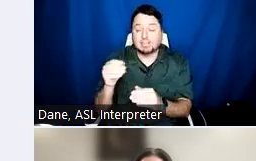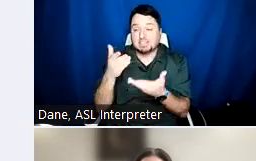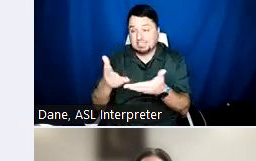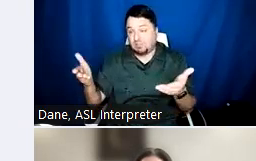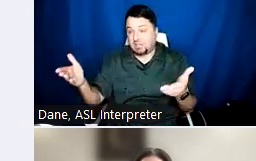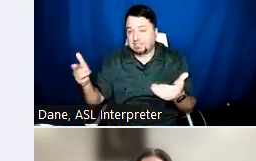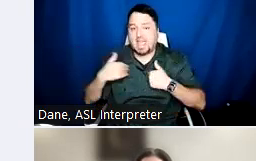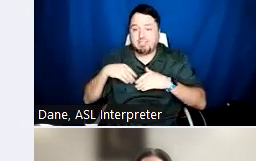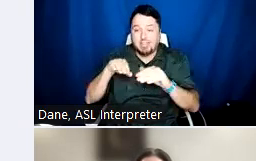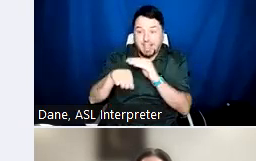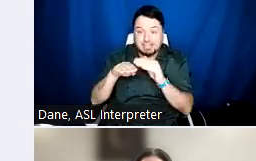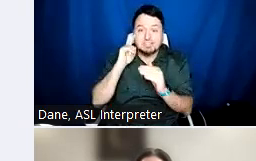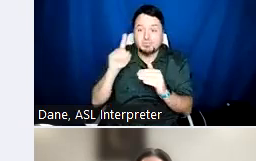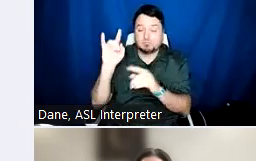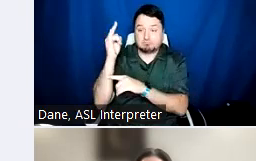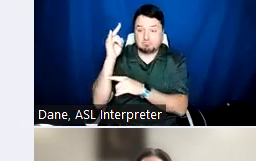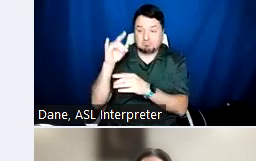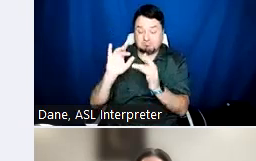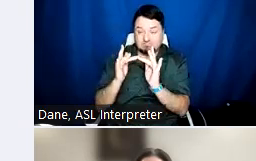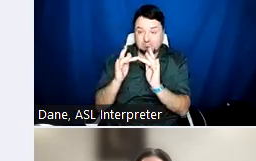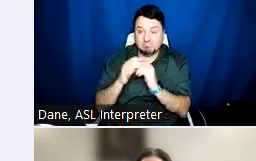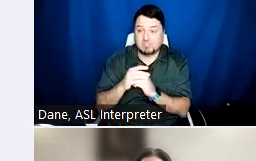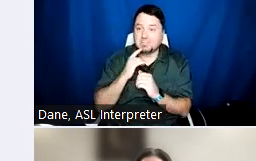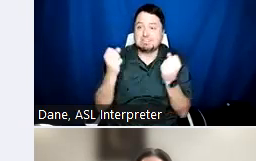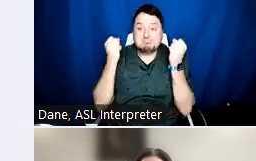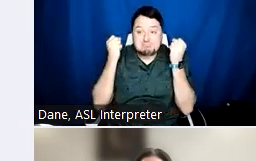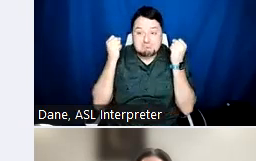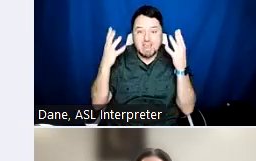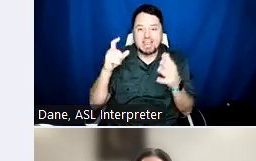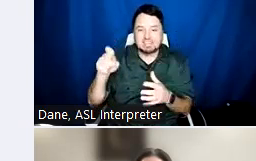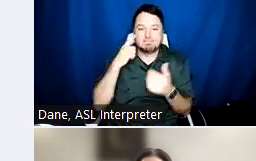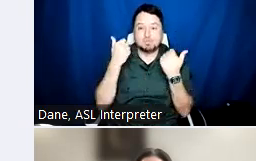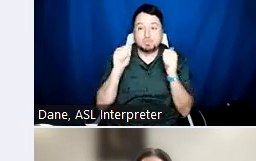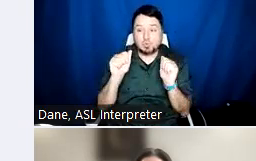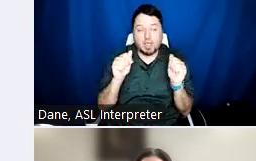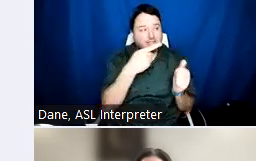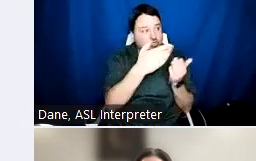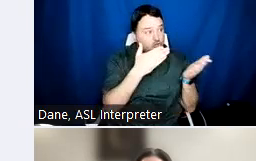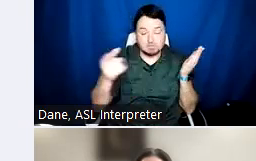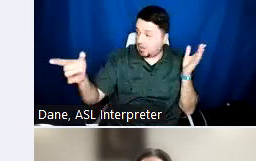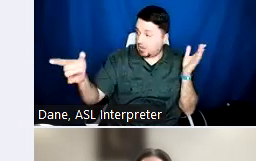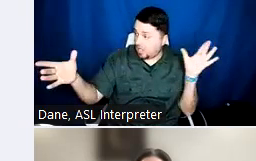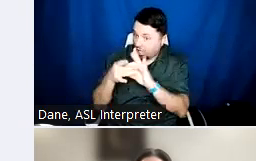access to broadband there is a lot of need to connect these services. Next slide please.